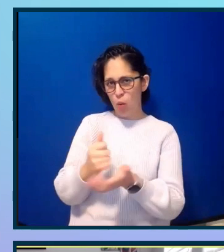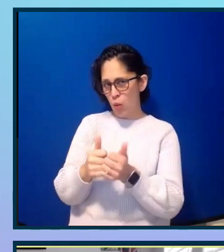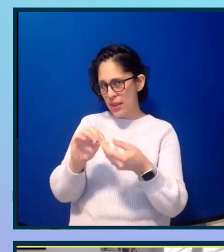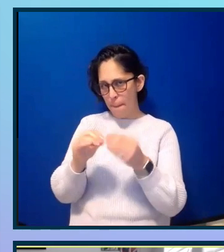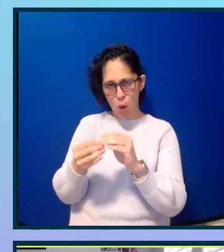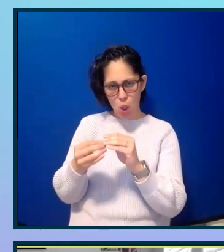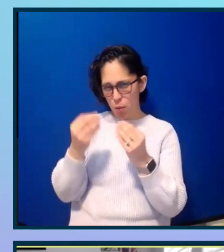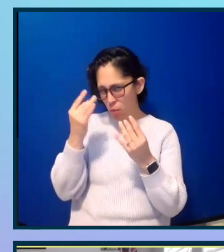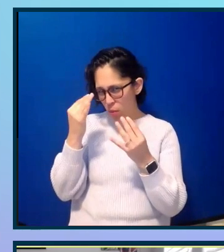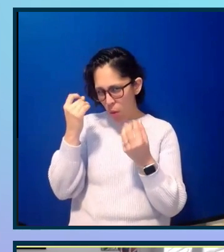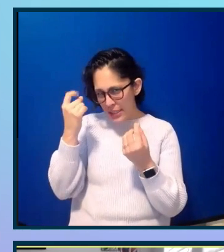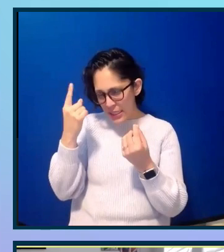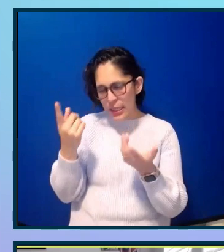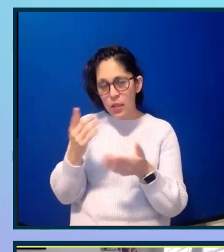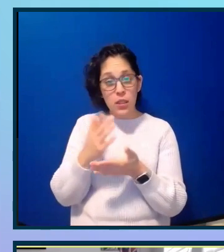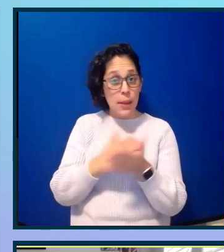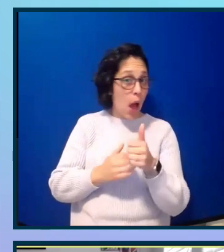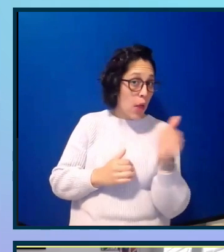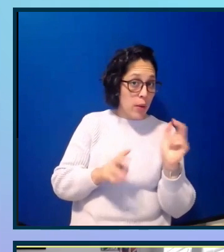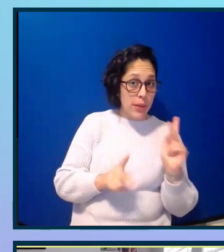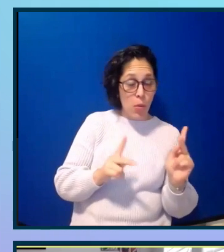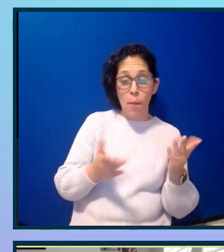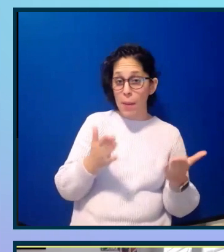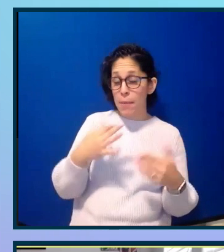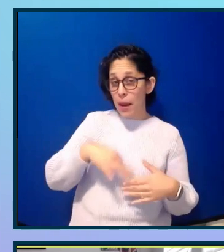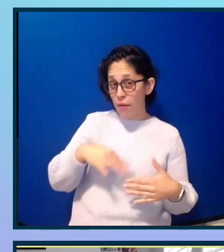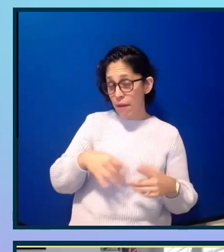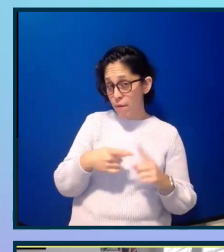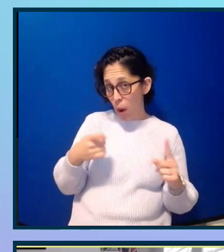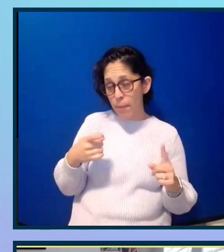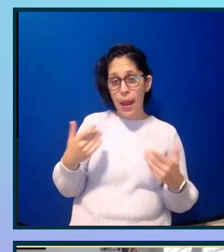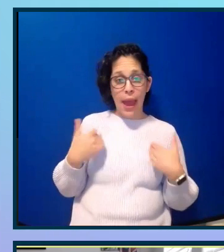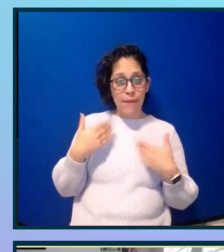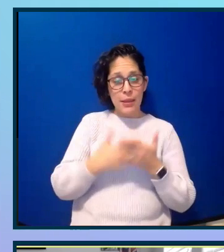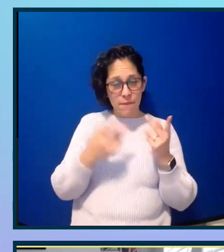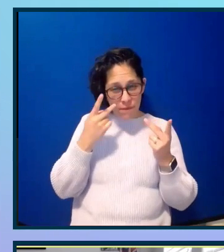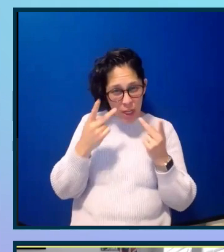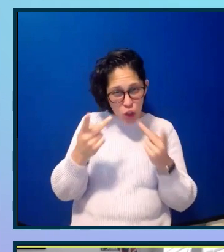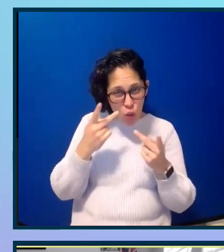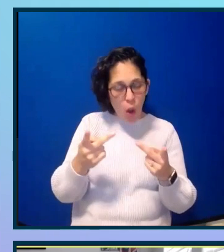Or some other individuals may really benefit from having a visual or an icon